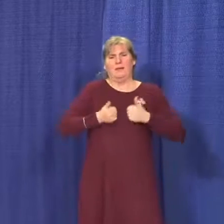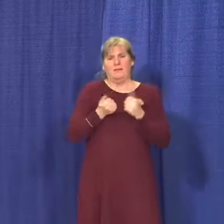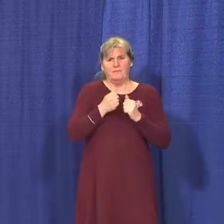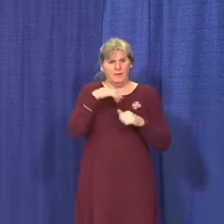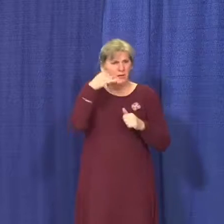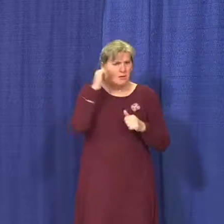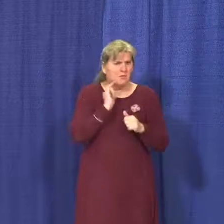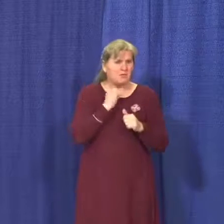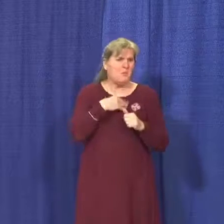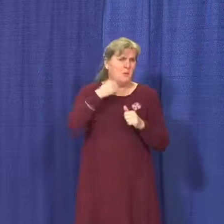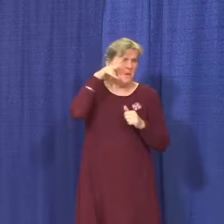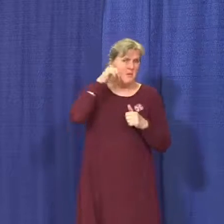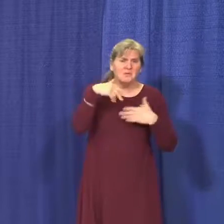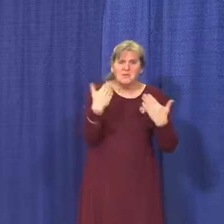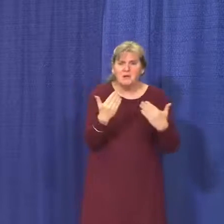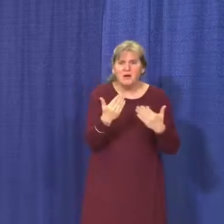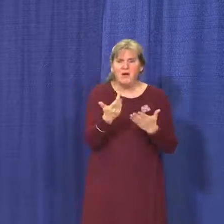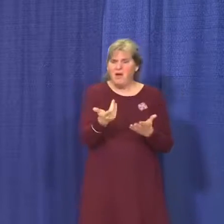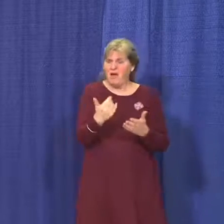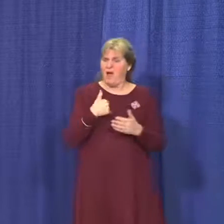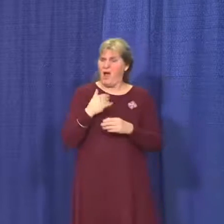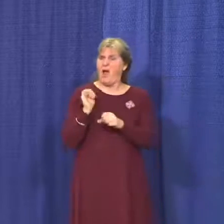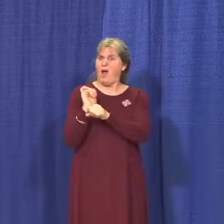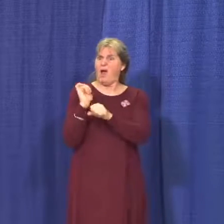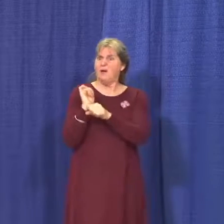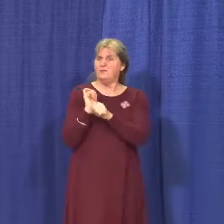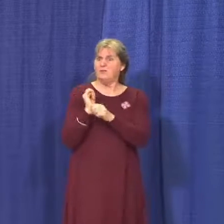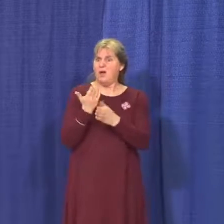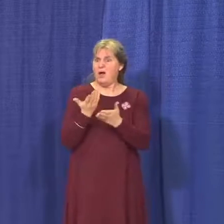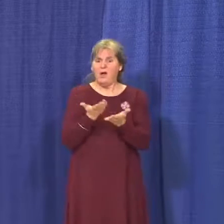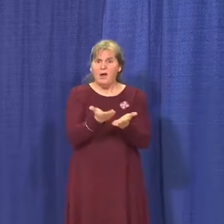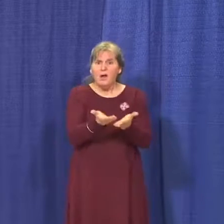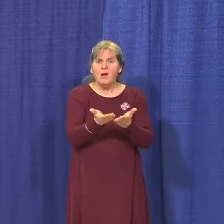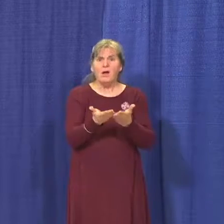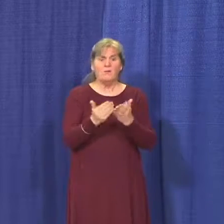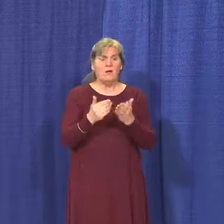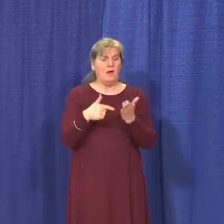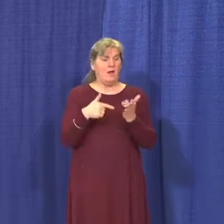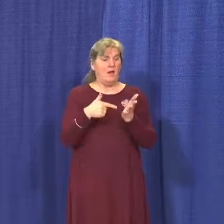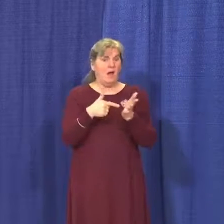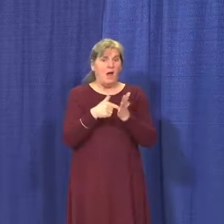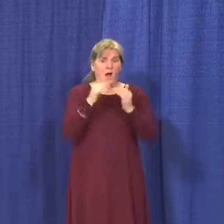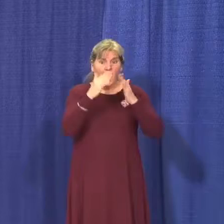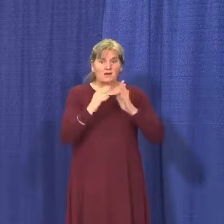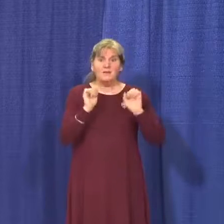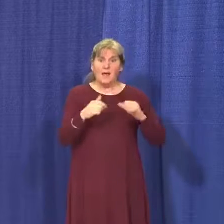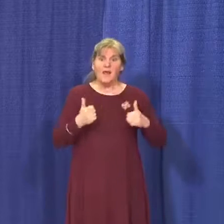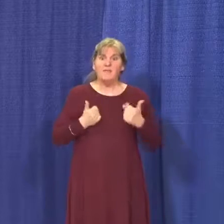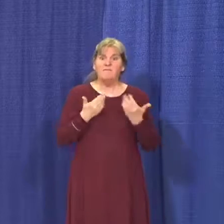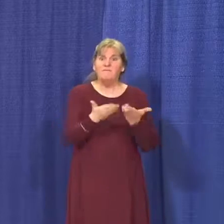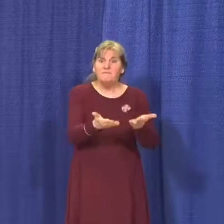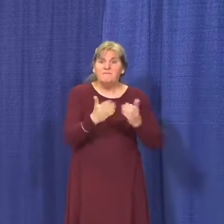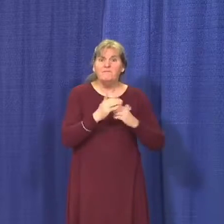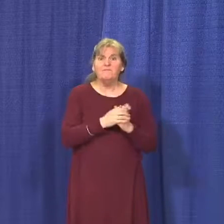benefit from the jobs that this funding creates to felt -- build a more affordable housing,